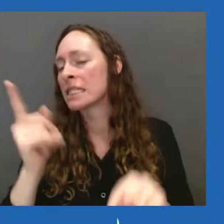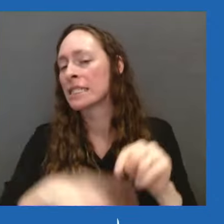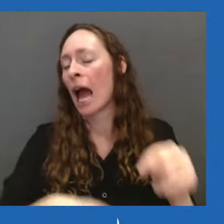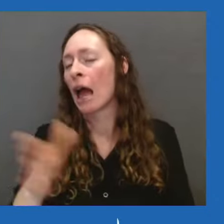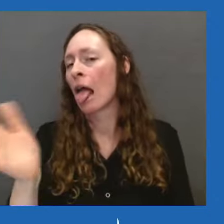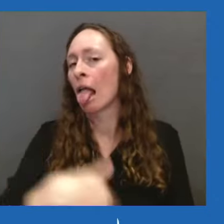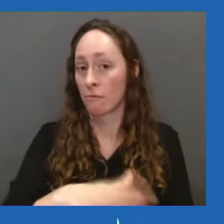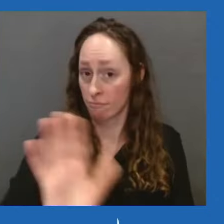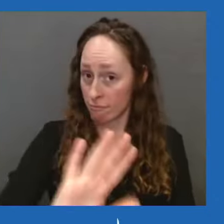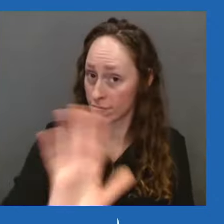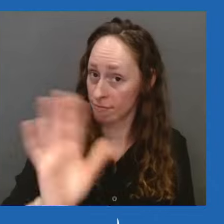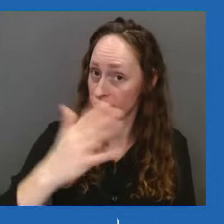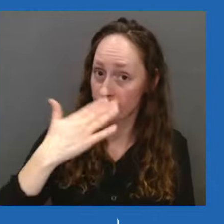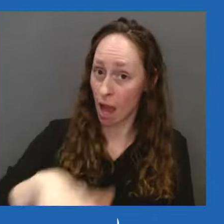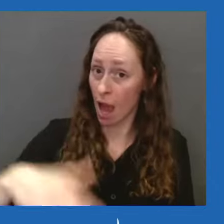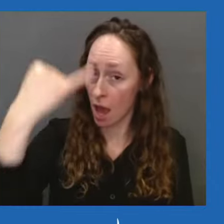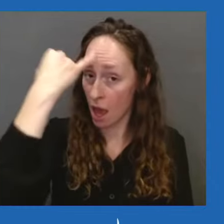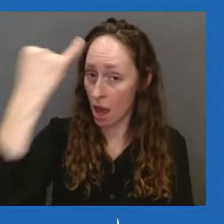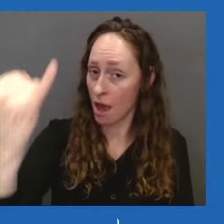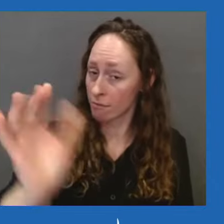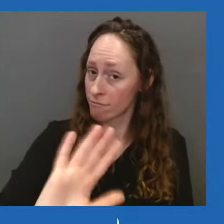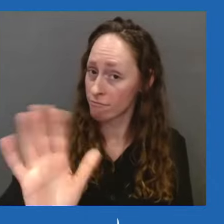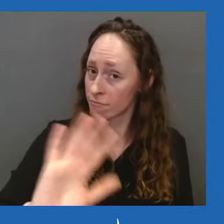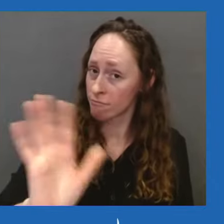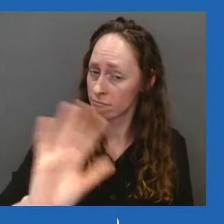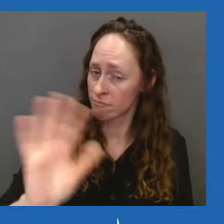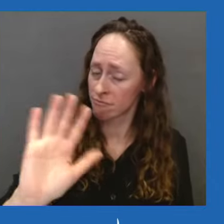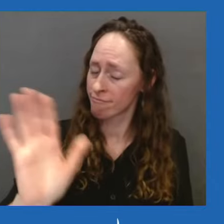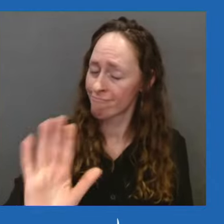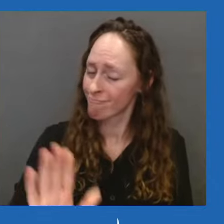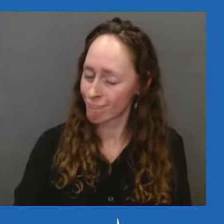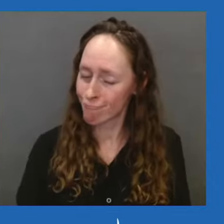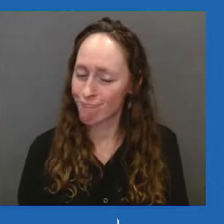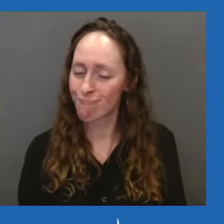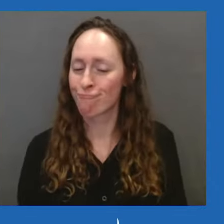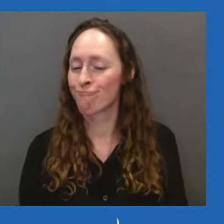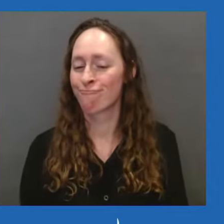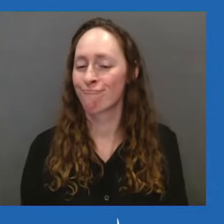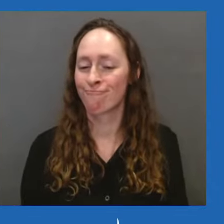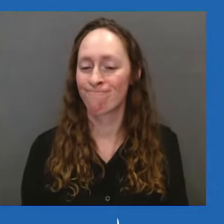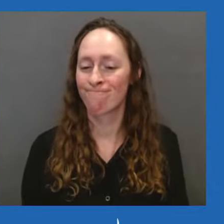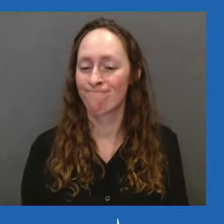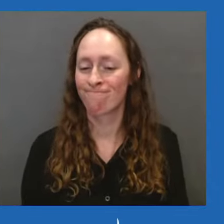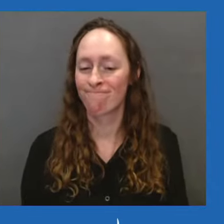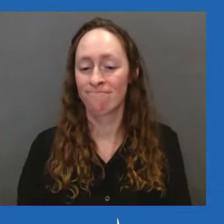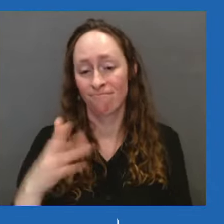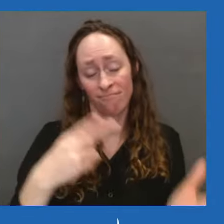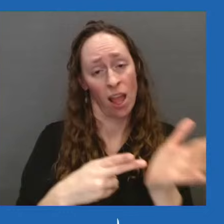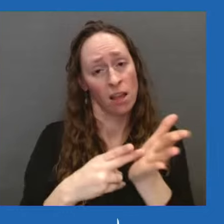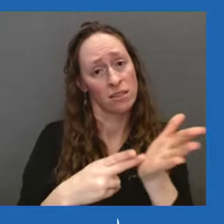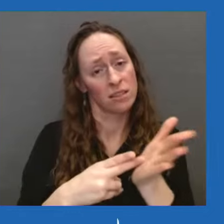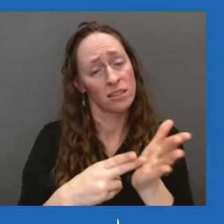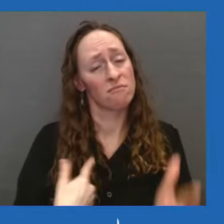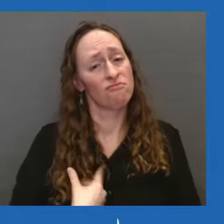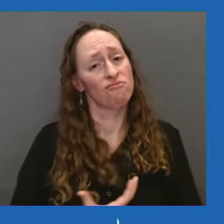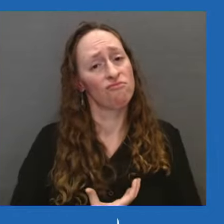and I mean this from the bottom of my heart -- I can hones- -- I've never been more optimistic about America's future than I am today.